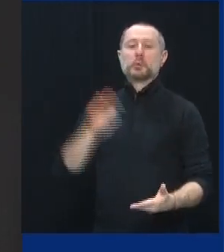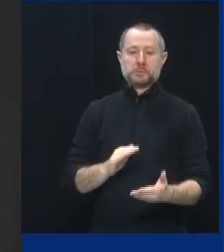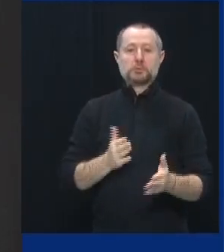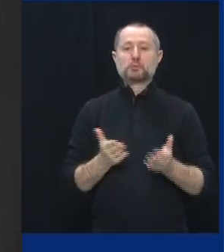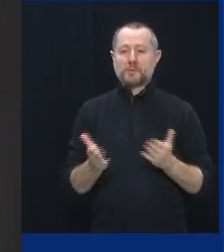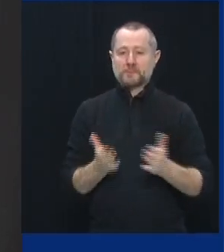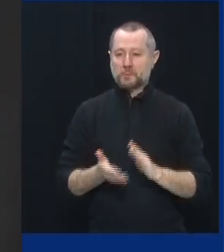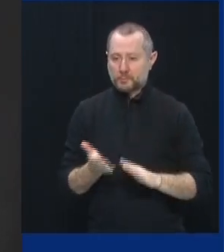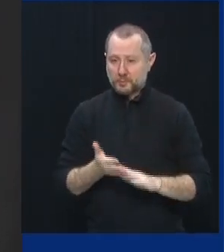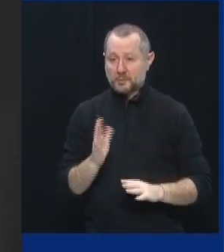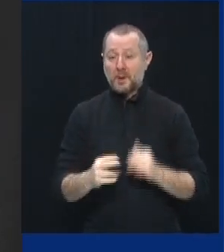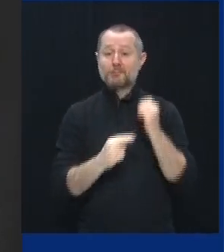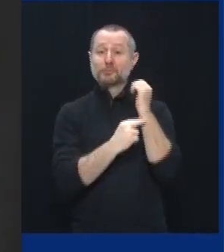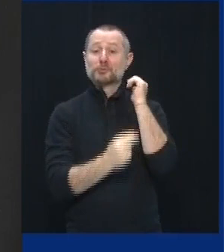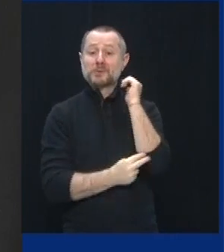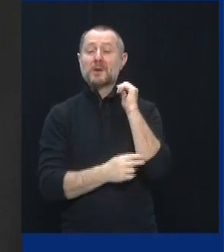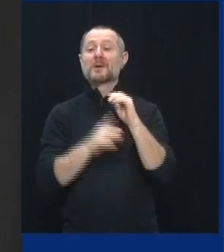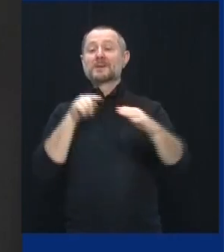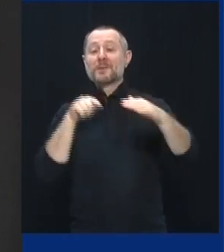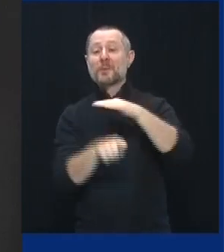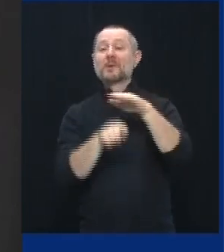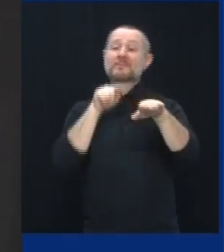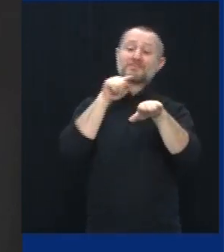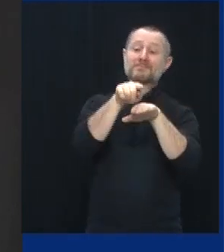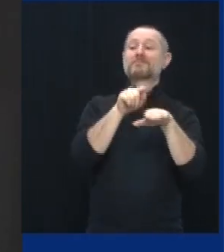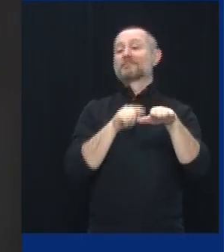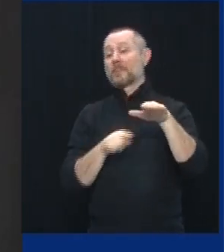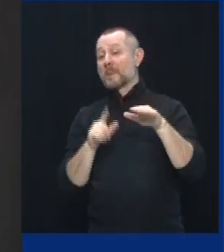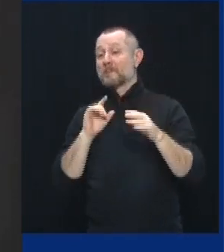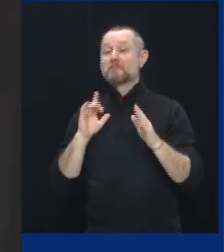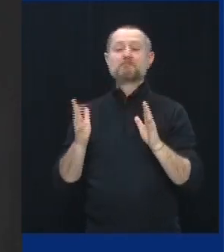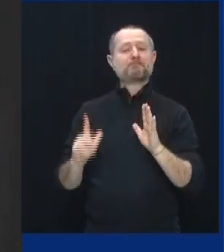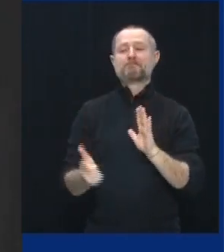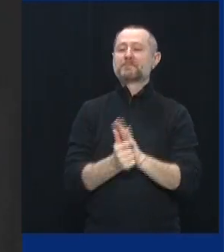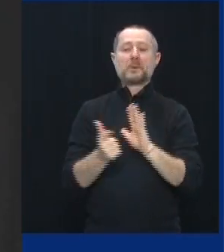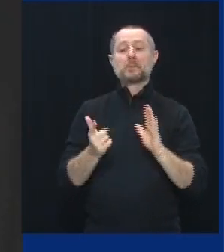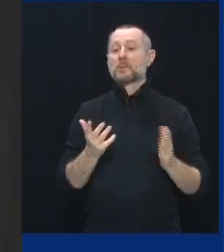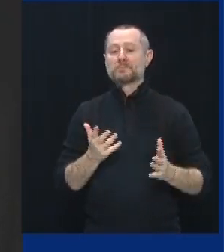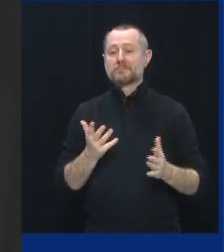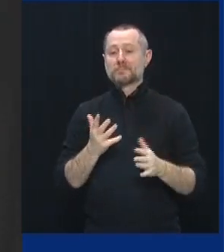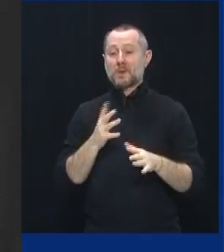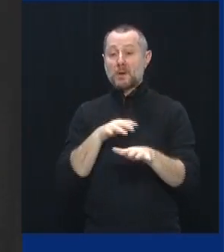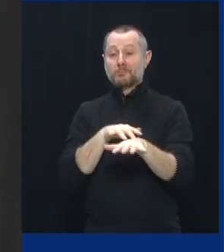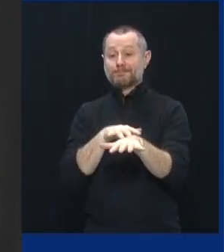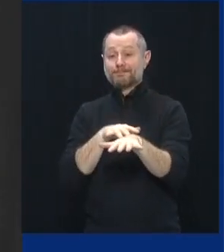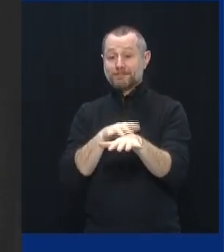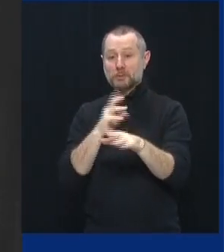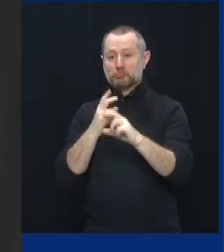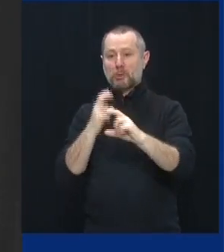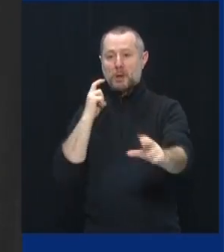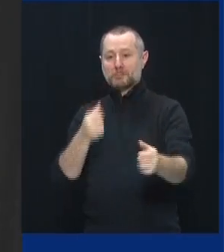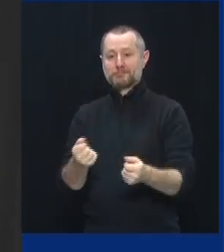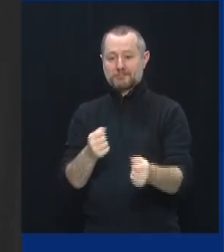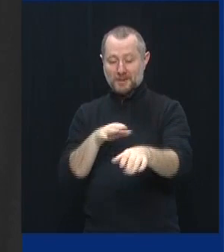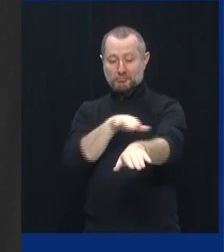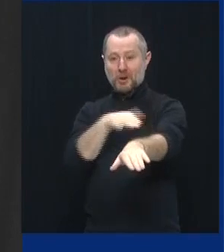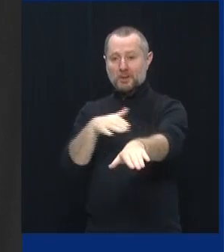BUSES CONTINUE TO OPERATE WITH THE REDUCED SERVICE TODAY. AS FOR BRIDGES AND TUNNELS THE